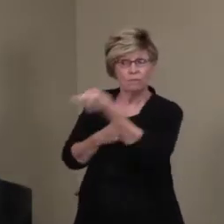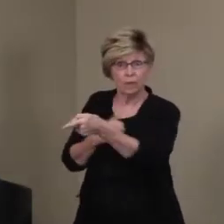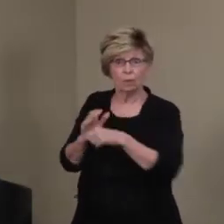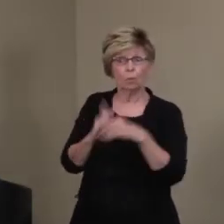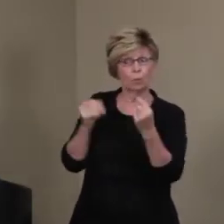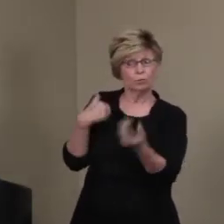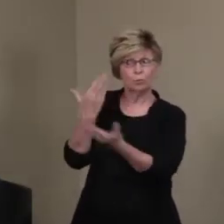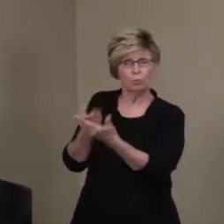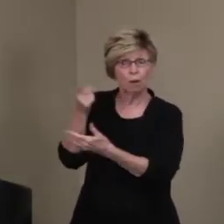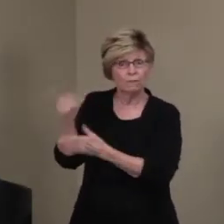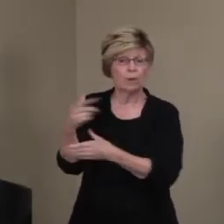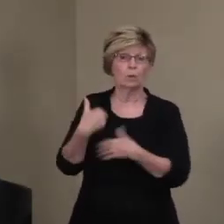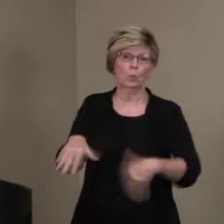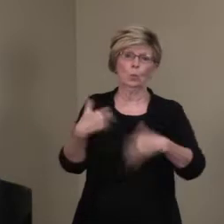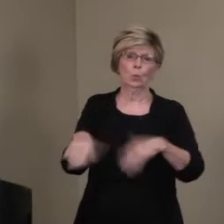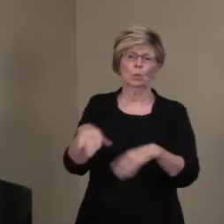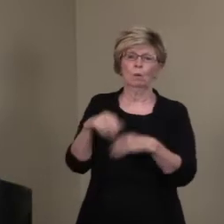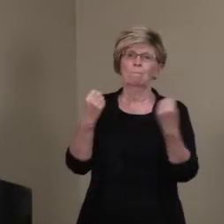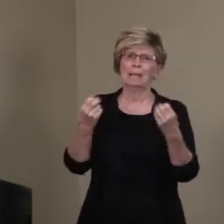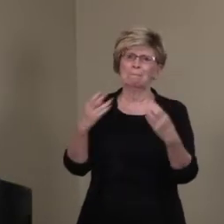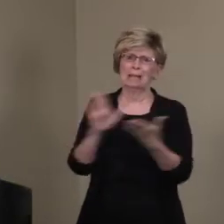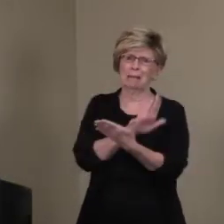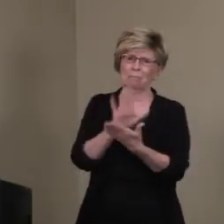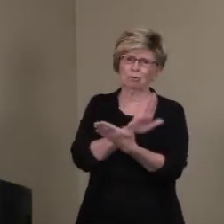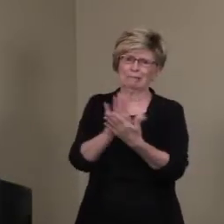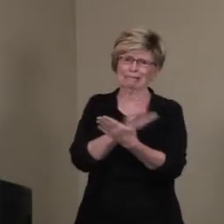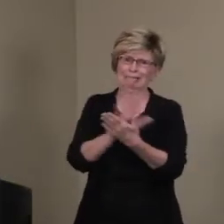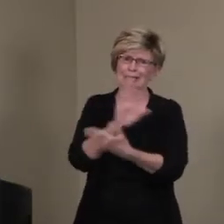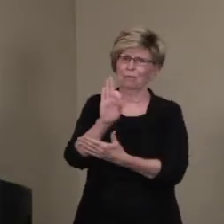to do that once you arrive at your appointment what do you do that there's